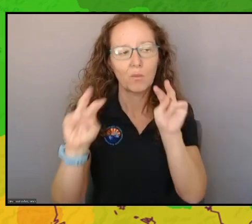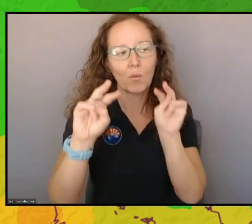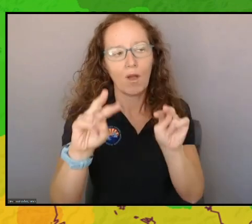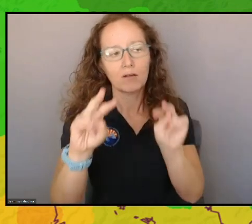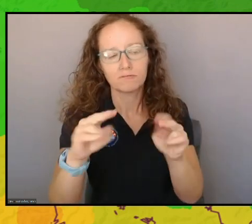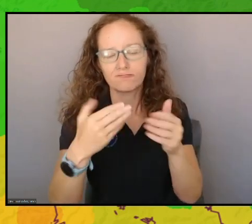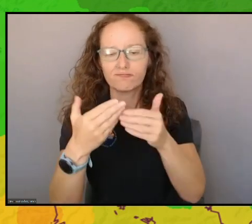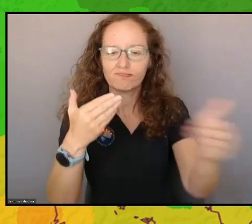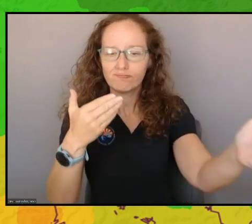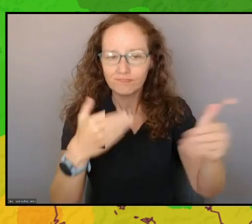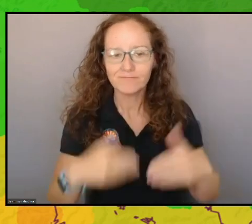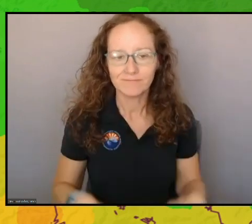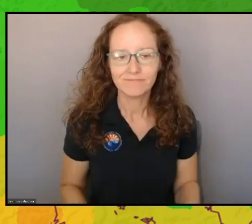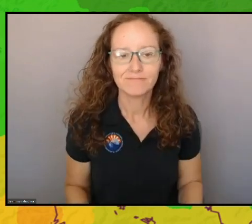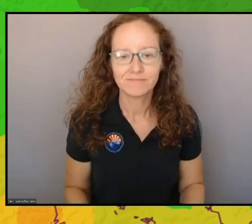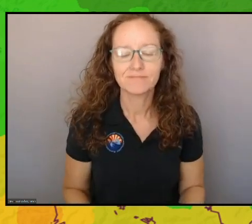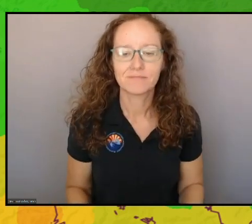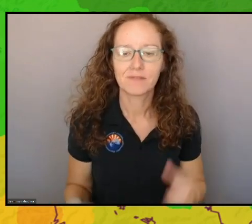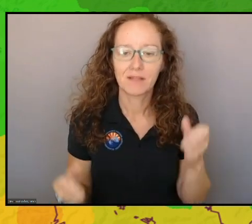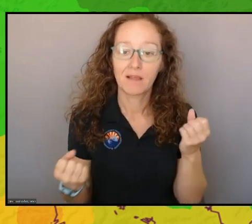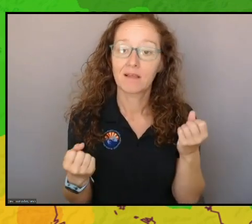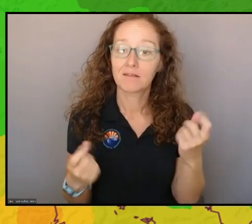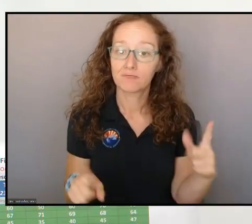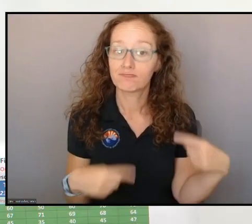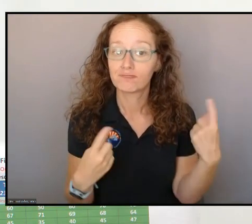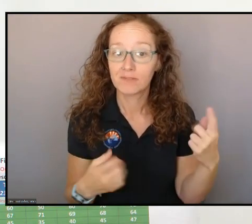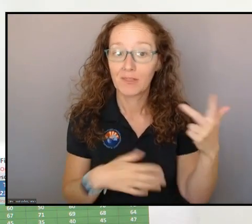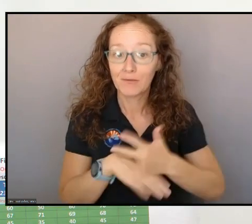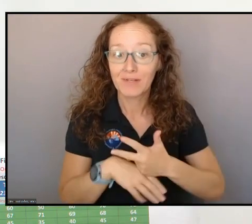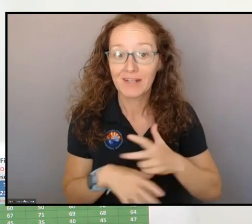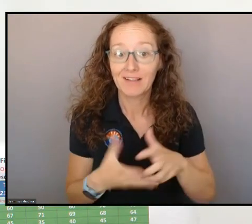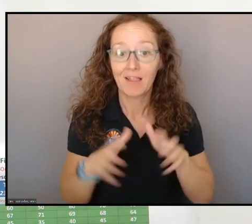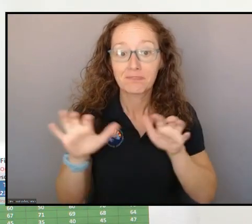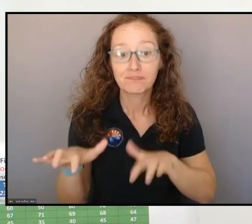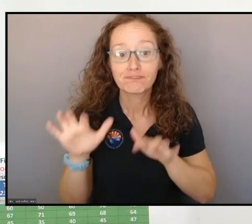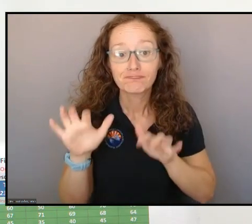know, a lot of rain we've seen over these past three days, which has been very, very good and limited any kind of fire